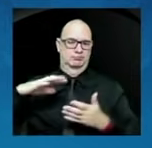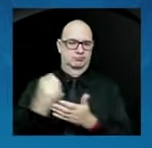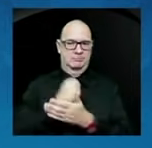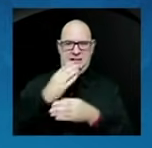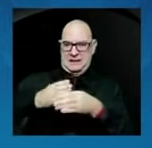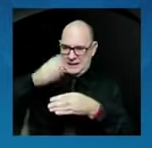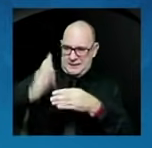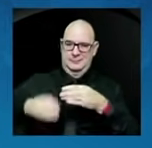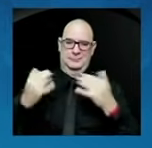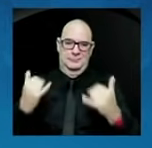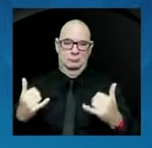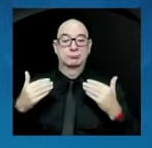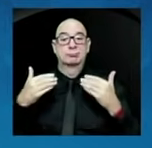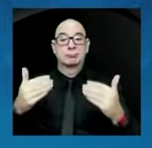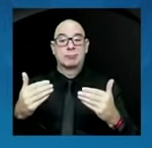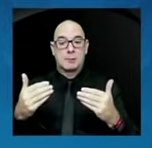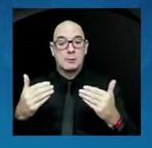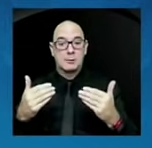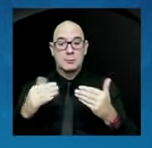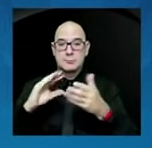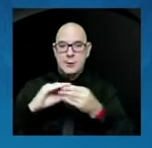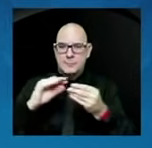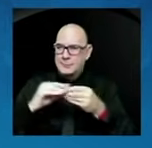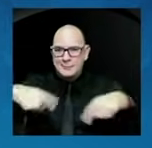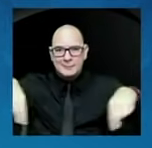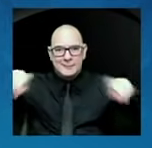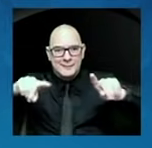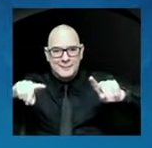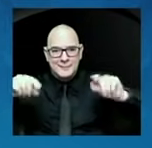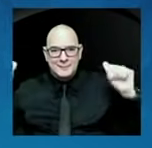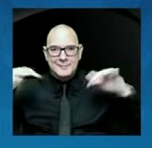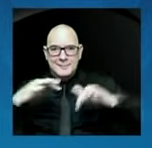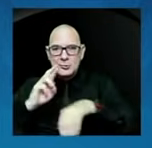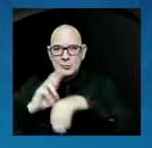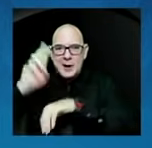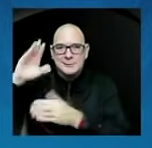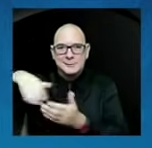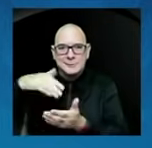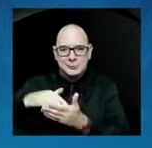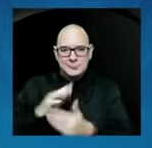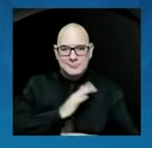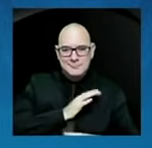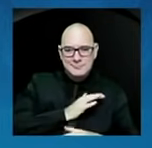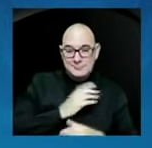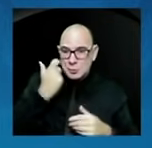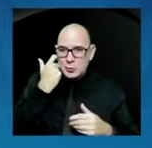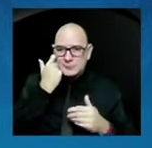SO THANK YOU FOR YOUR COMMENTS. IT IS WONDERFUL TO BE HERE AT